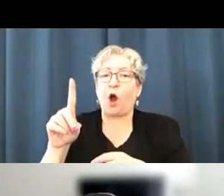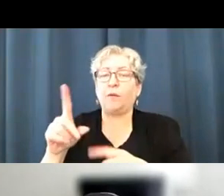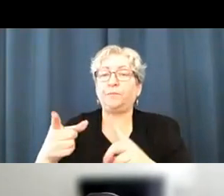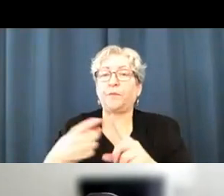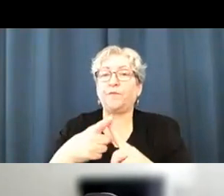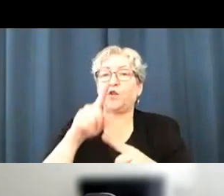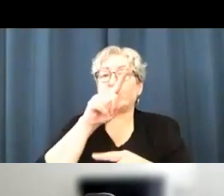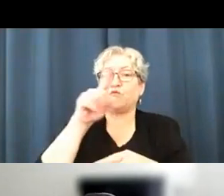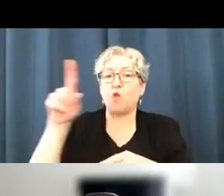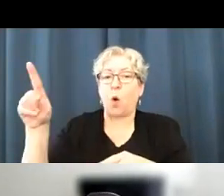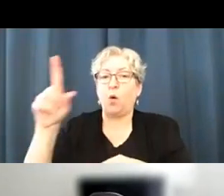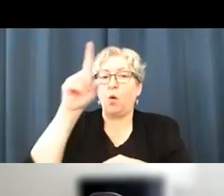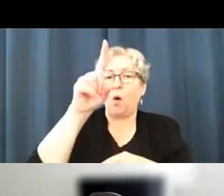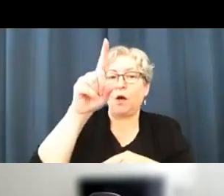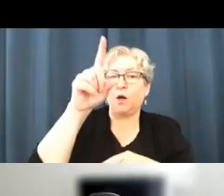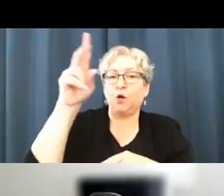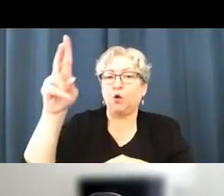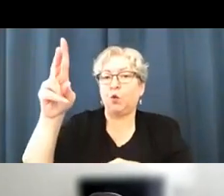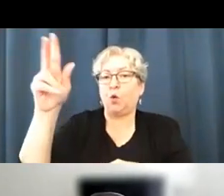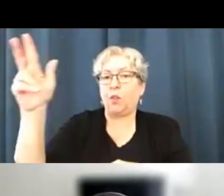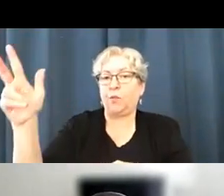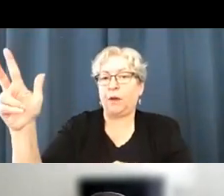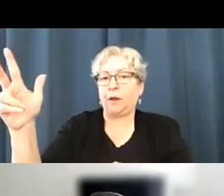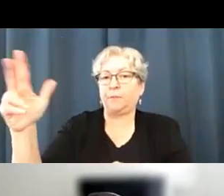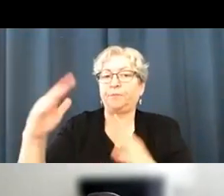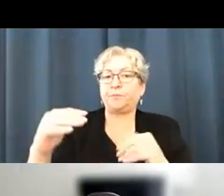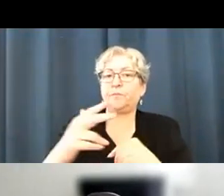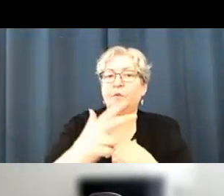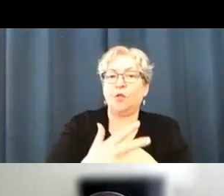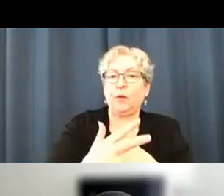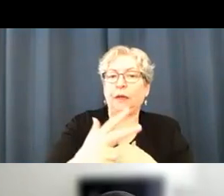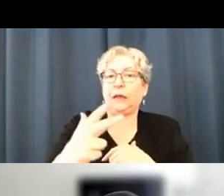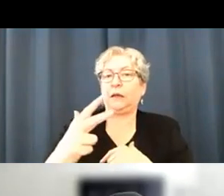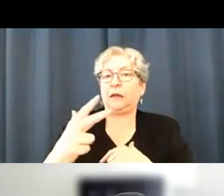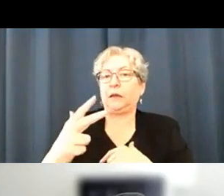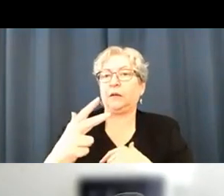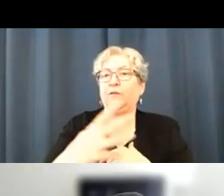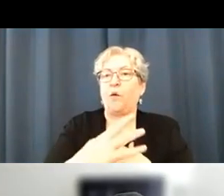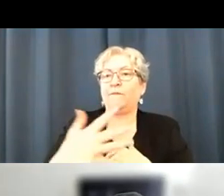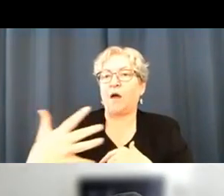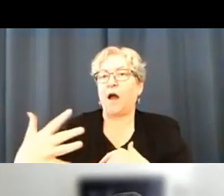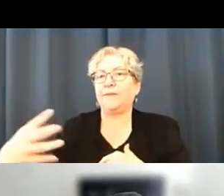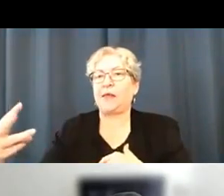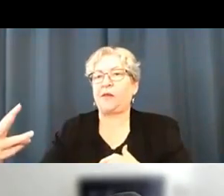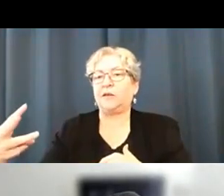we've got card one, card two, card three and the second row is card four, card five, card six. And I think the issue